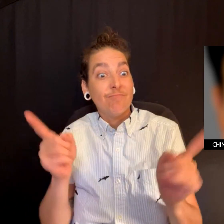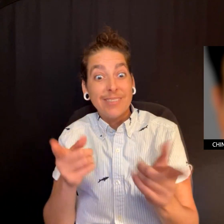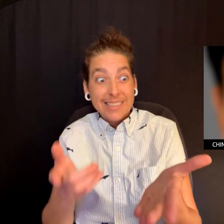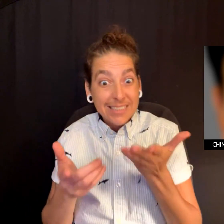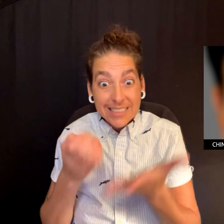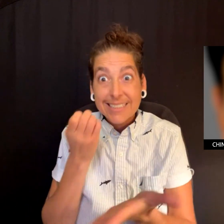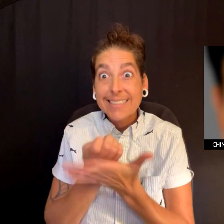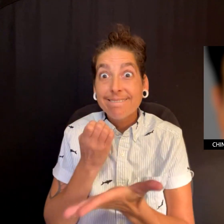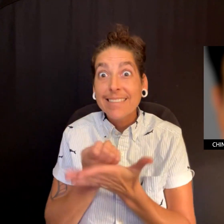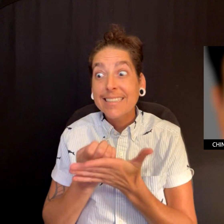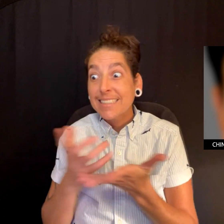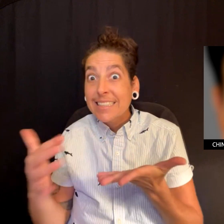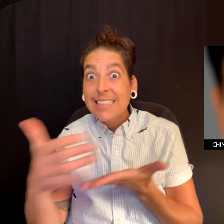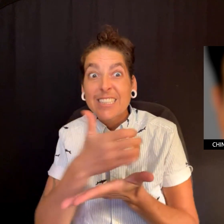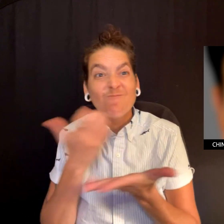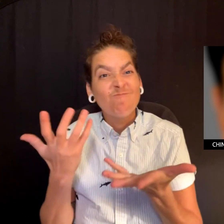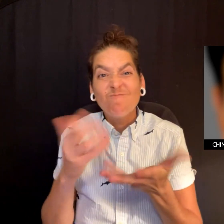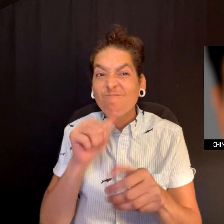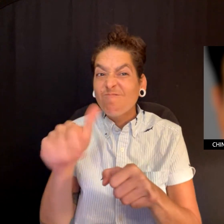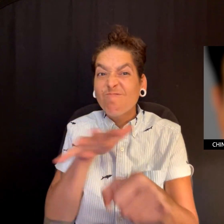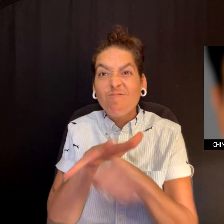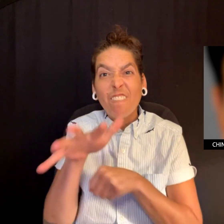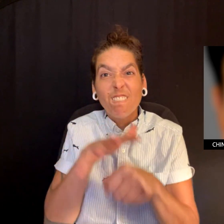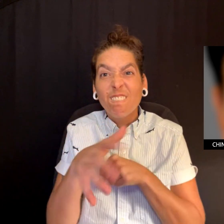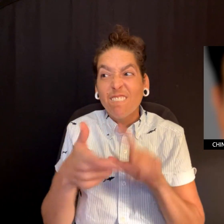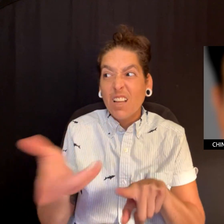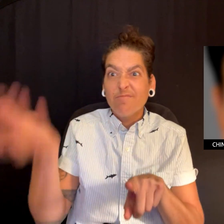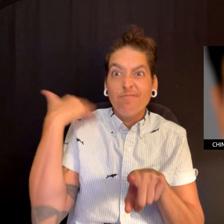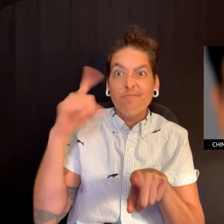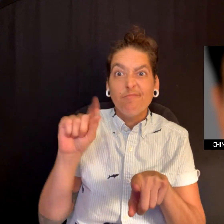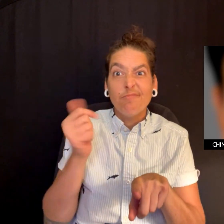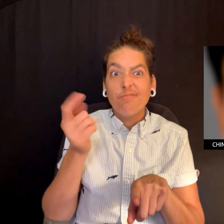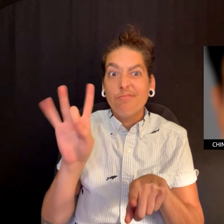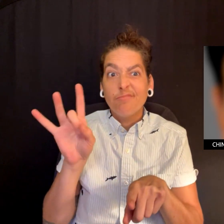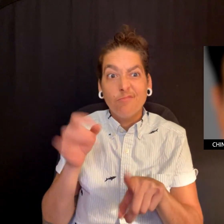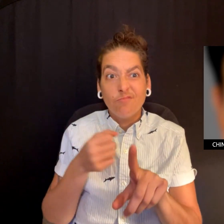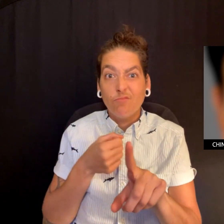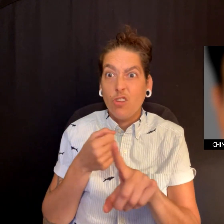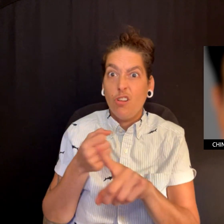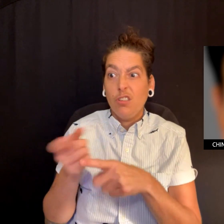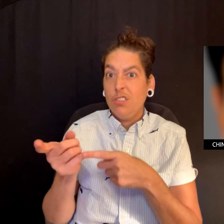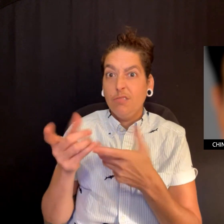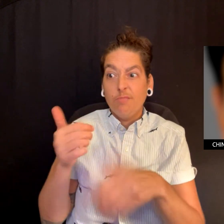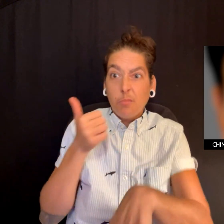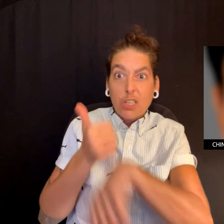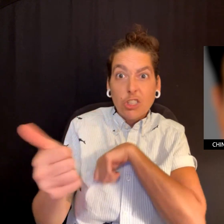When Minneapolis Police announced there was not enough evidence from the 2018 assault to press charges.